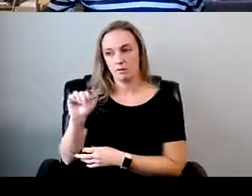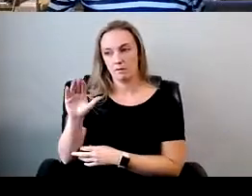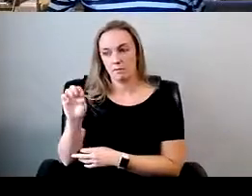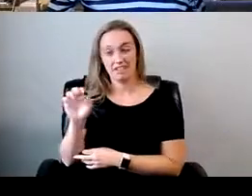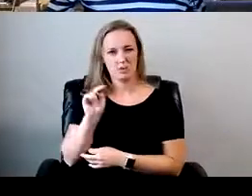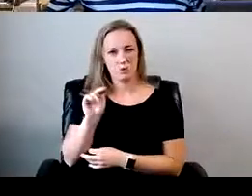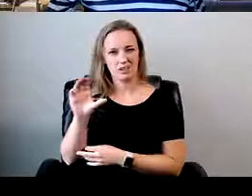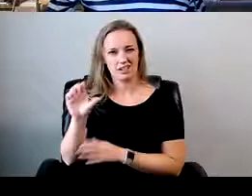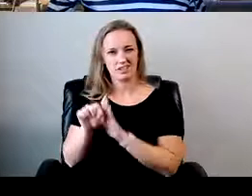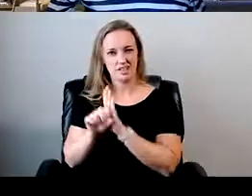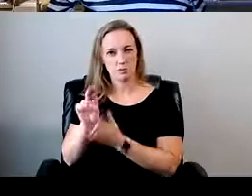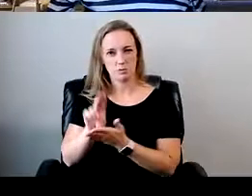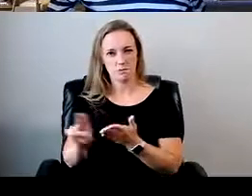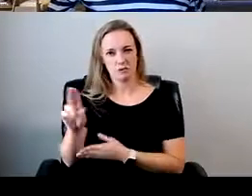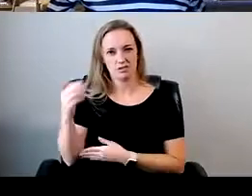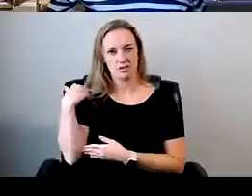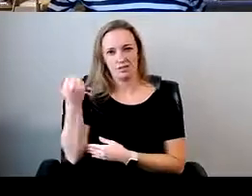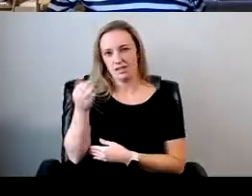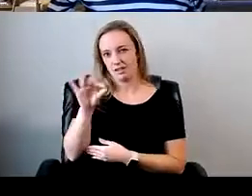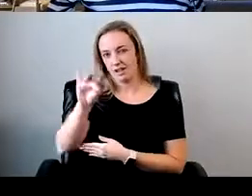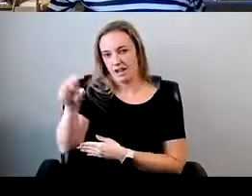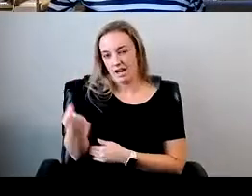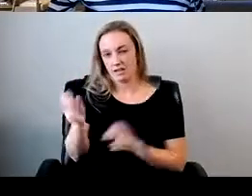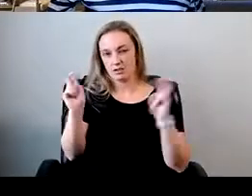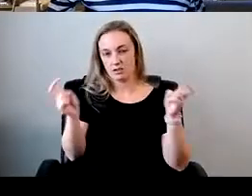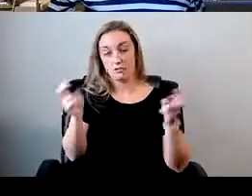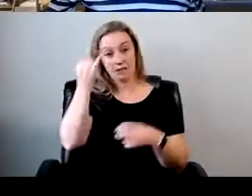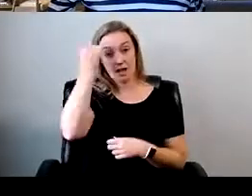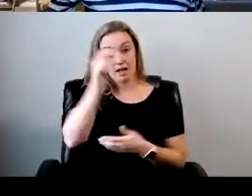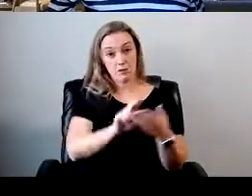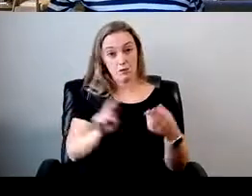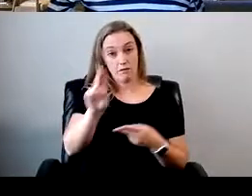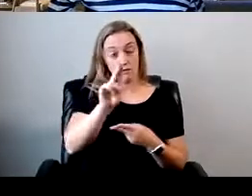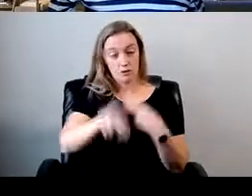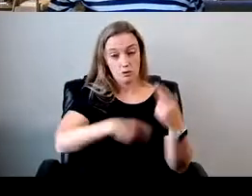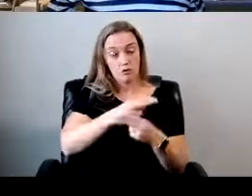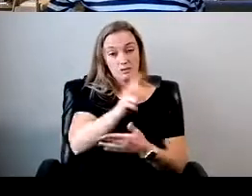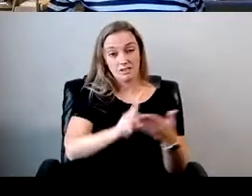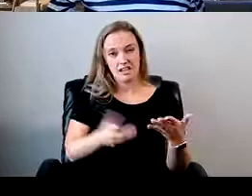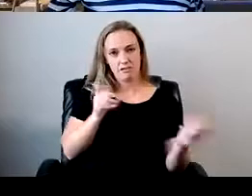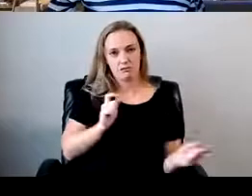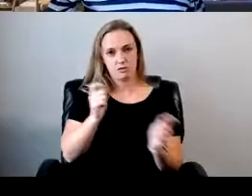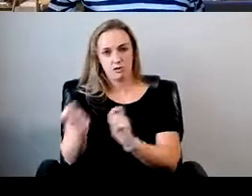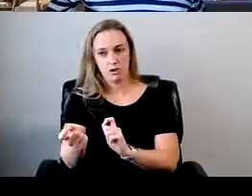in the 1980s, the idea of universal design evolved and its application across settings